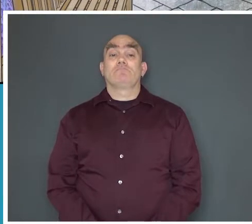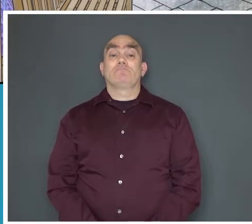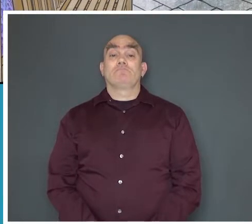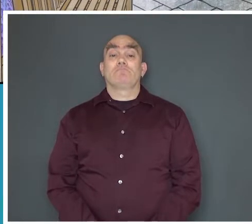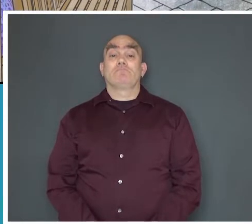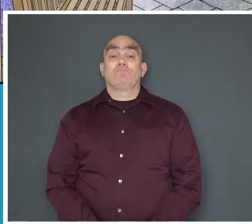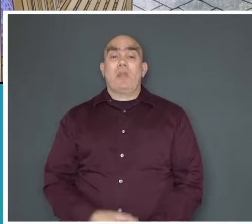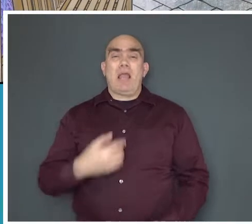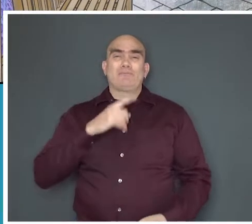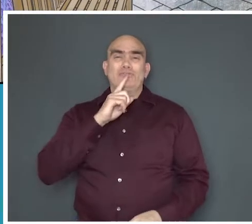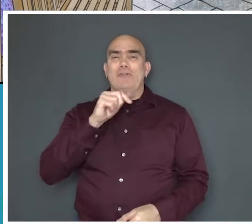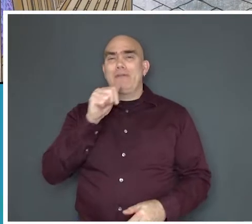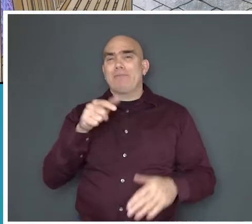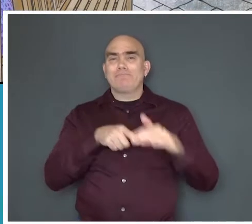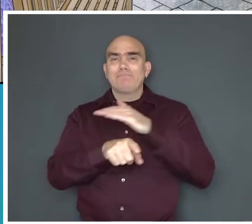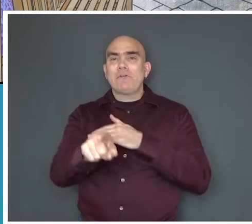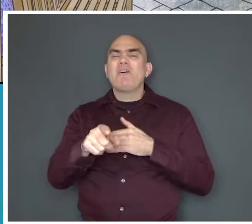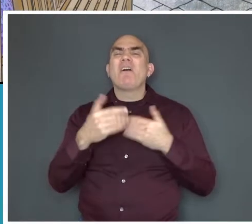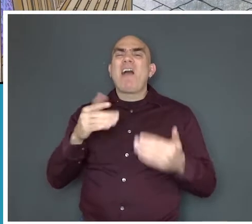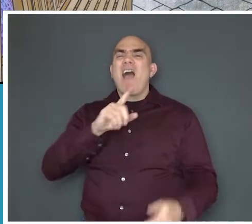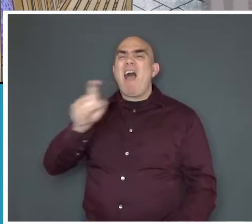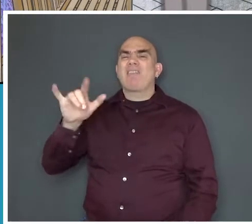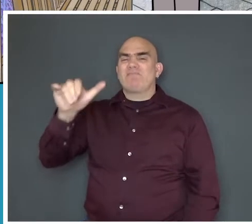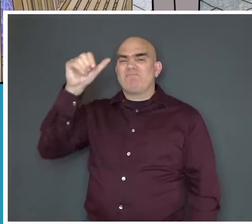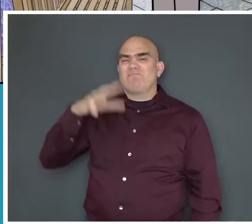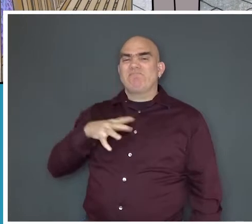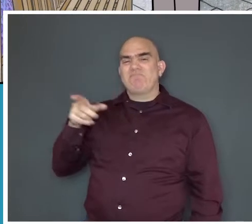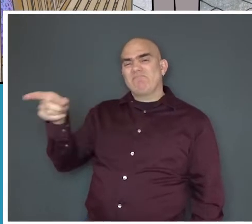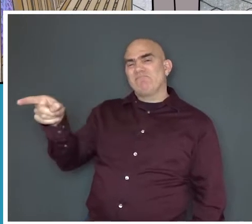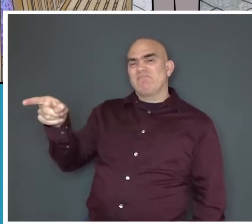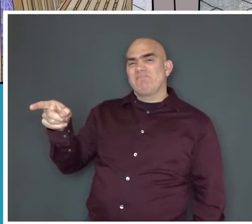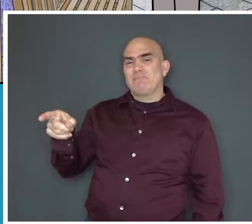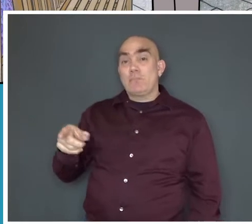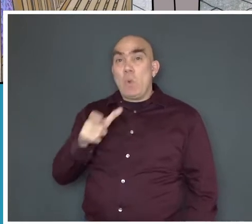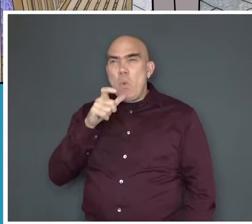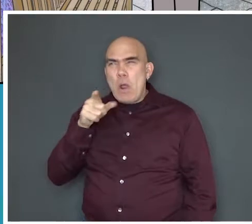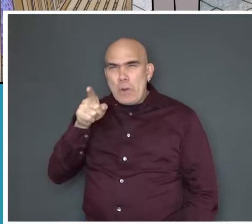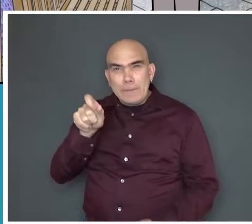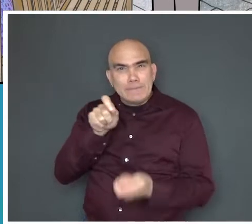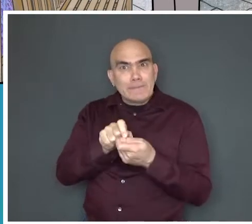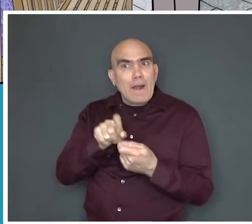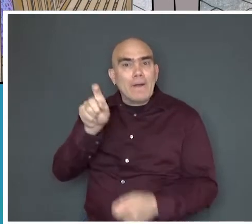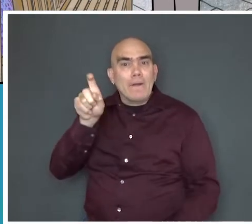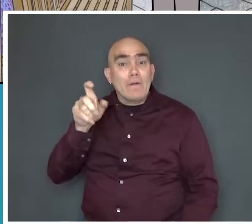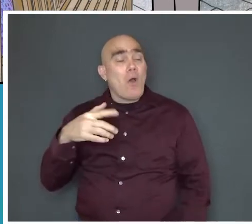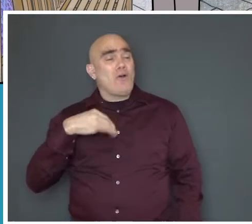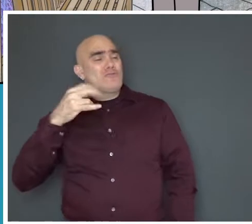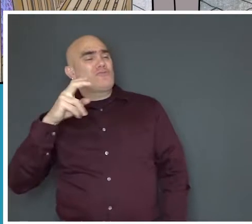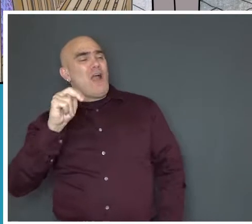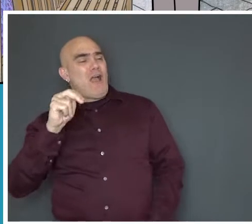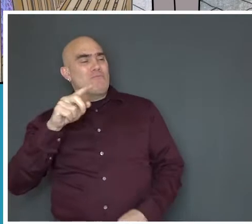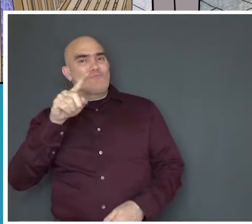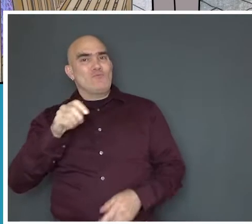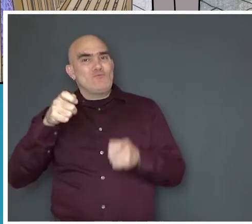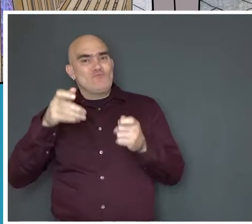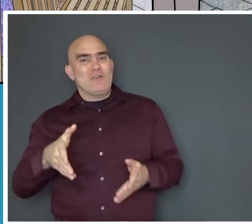I'm sure it's not tunnels, but let's ask that guy. [Annie] Who are you exactly? [John] I'm John, the zoo's director.